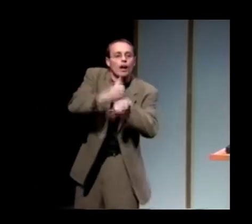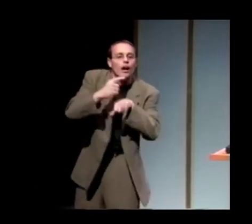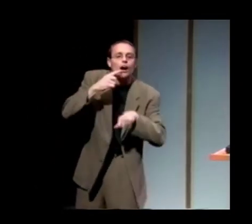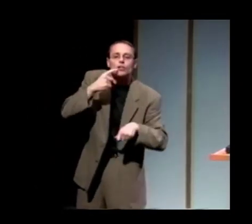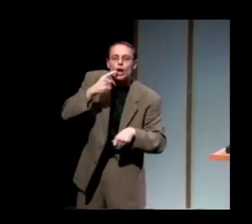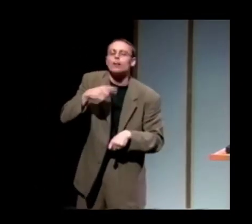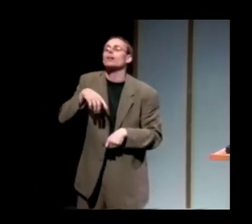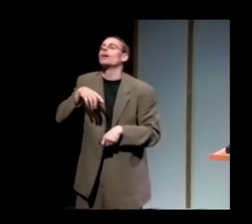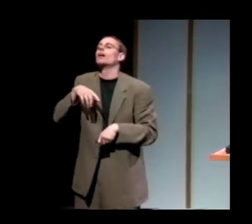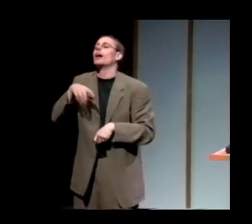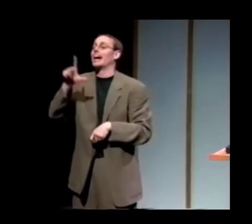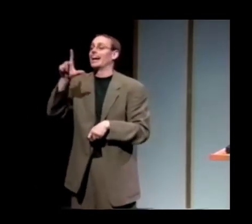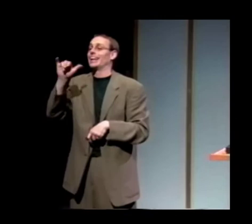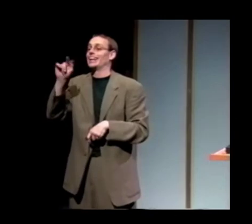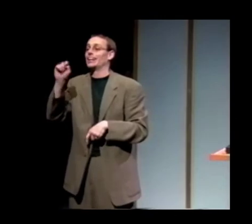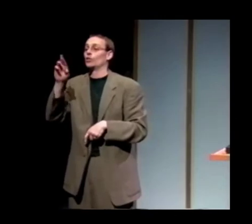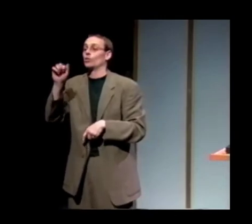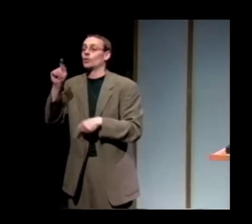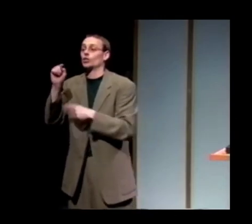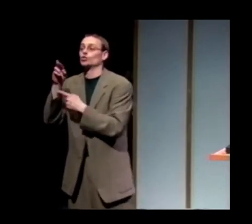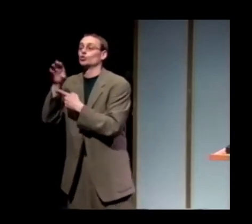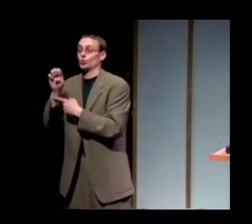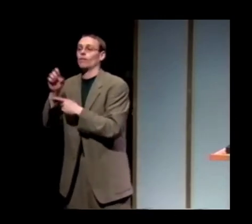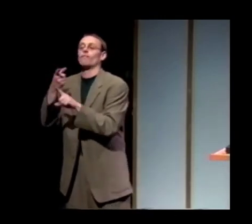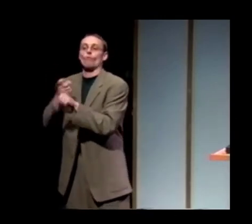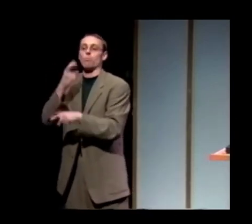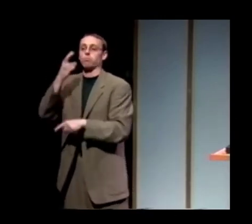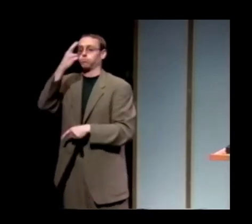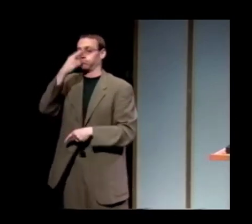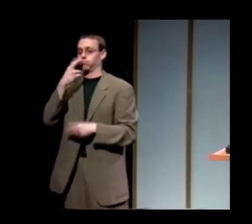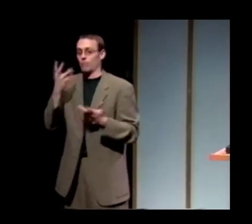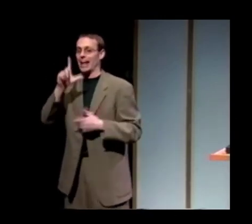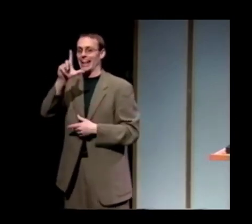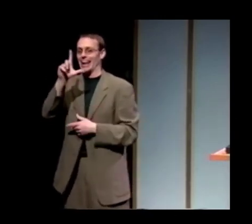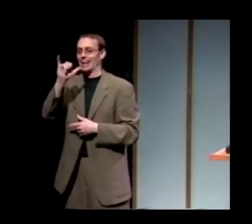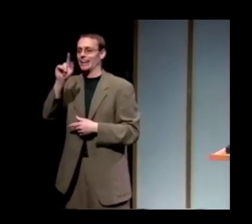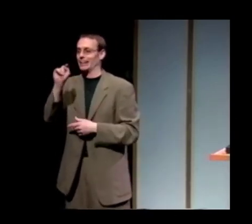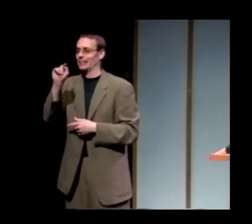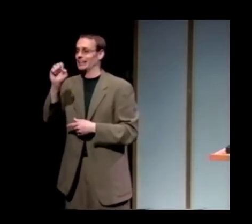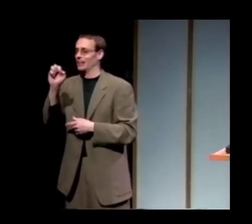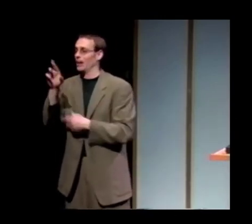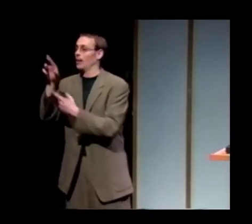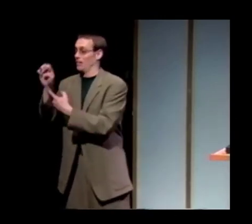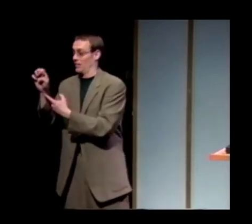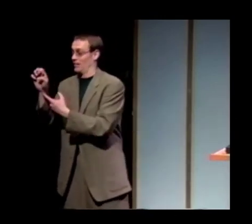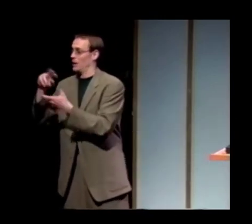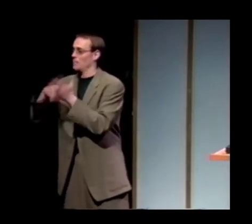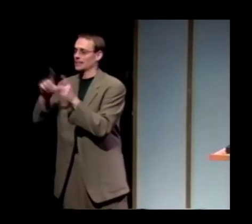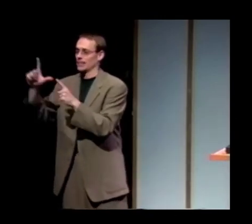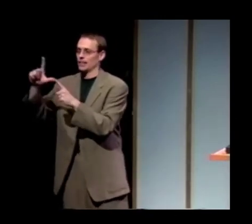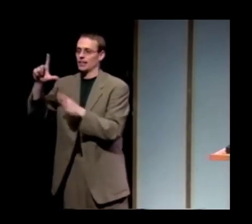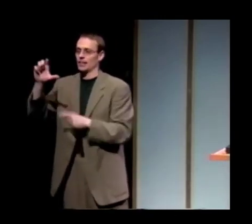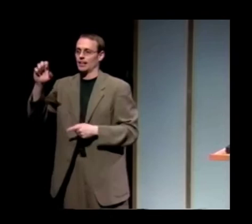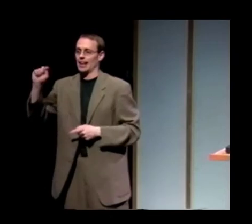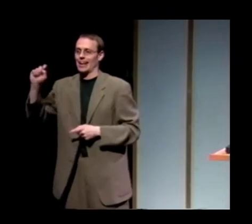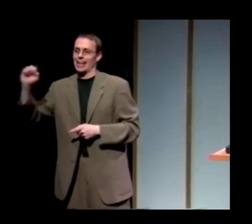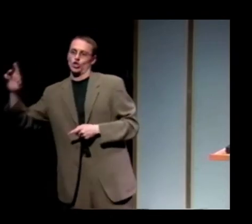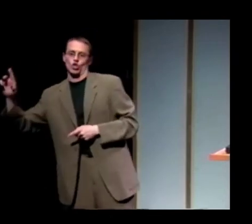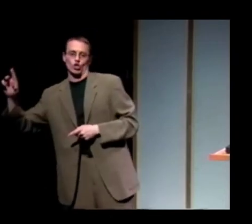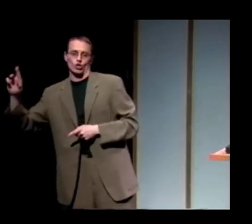FROM A LINGUAL-- LITERATURE FROM A-- FROM THE LATIN.